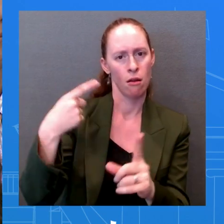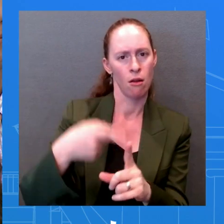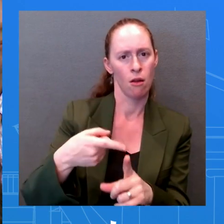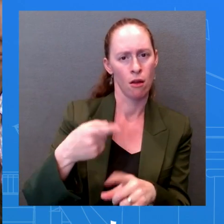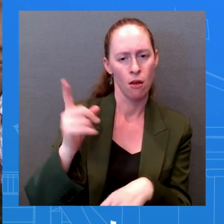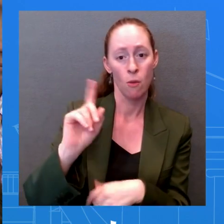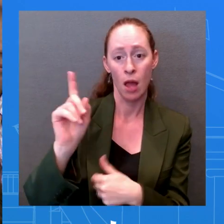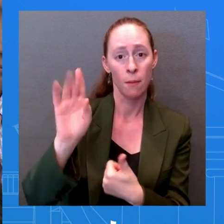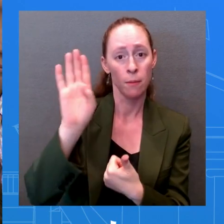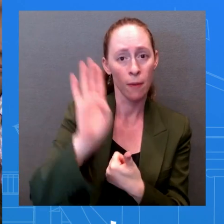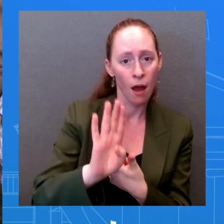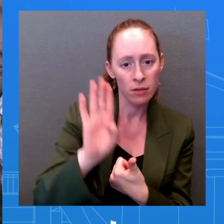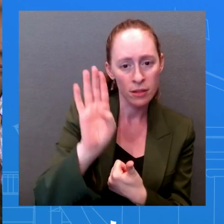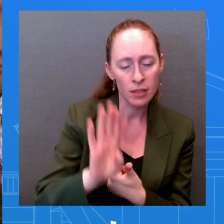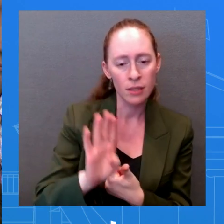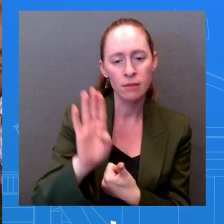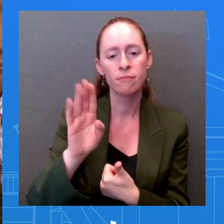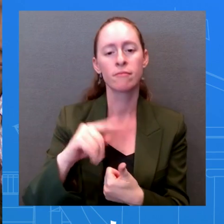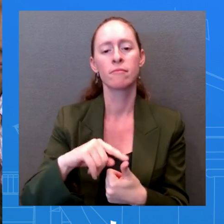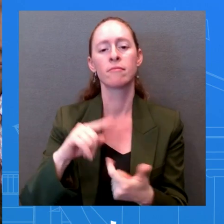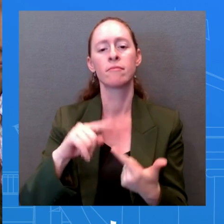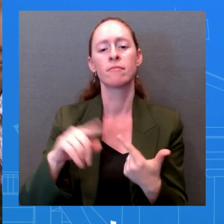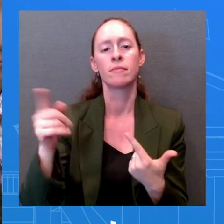It's an island that they sent the asylum seekers to --